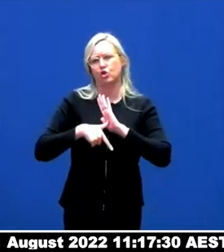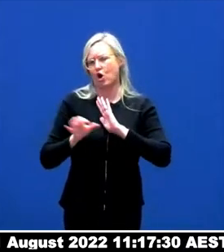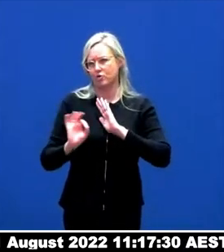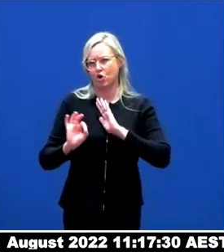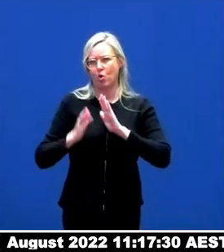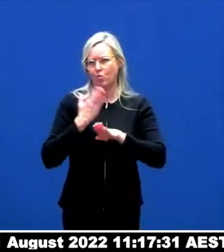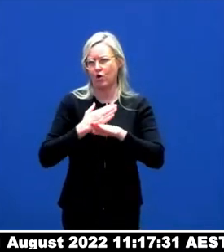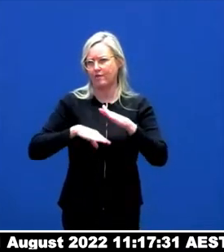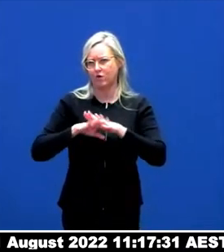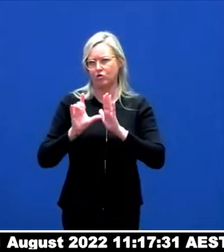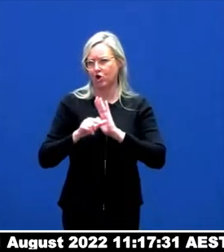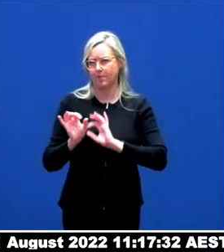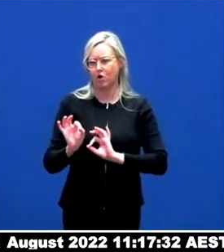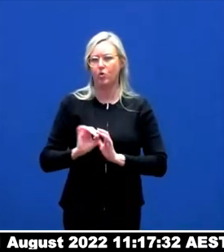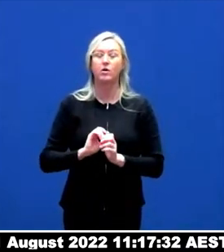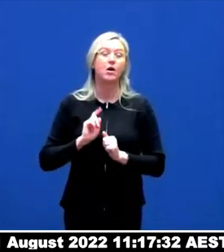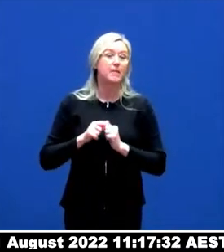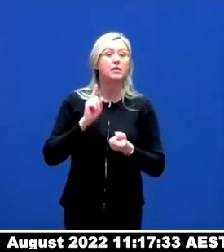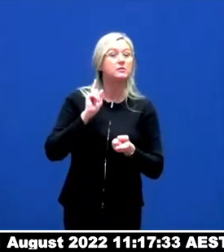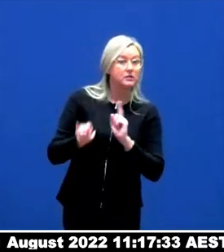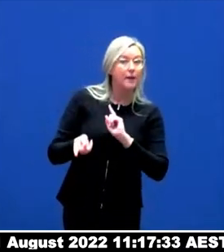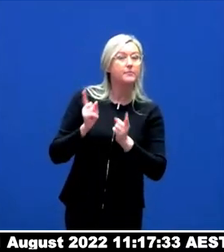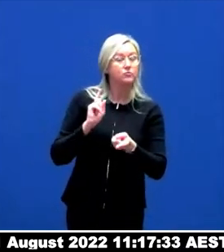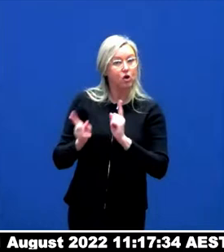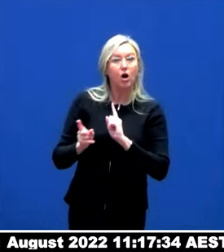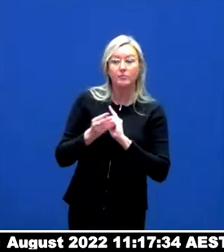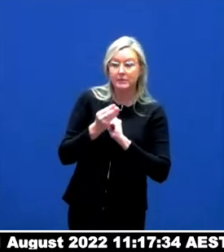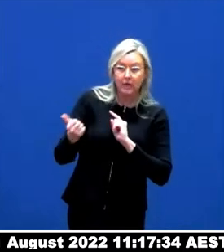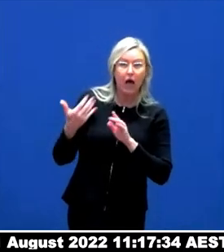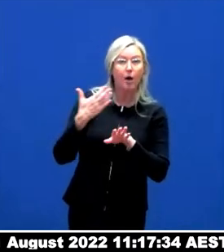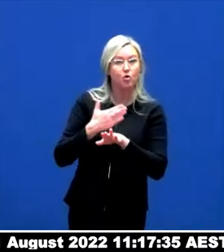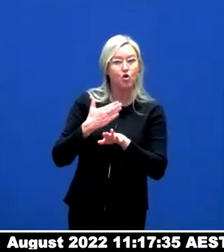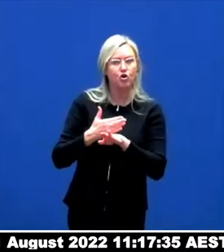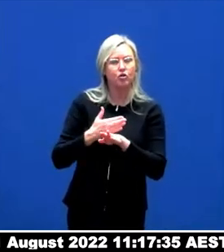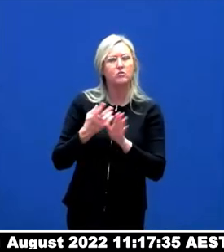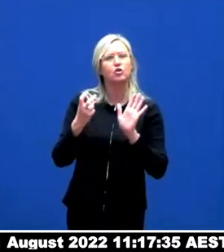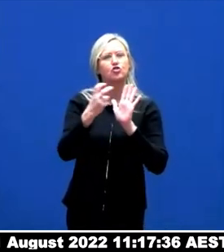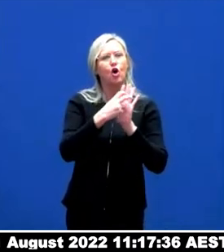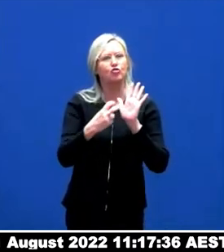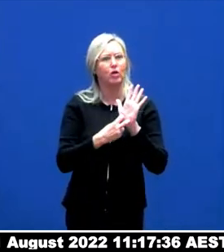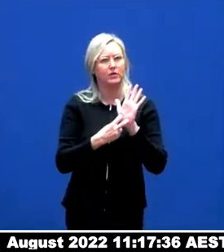but sometimes I had some jobs which were contract jobs, like in information